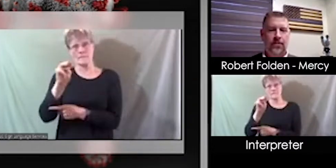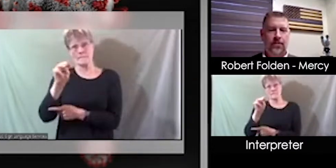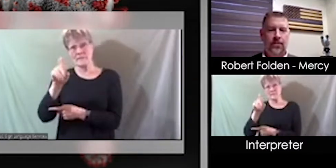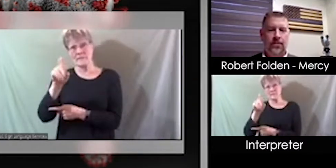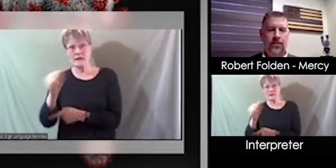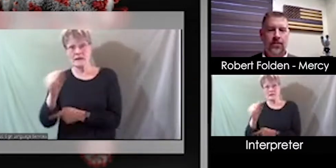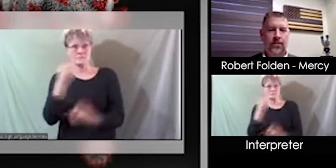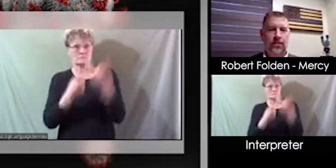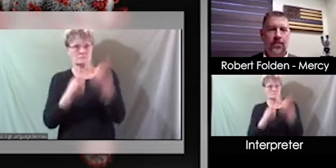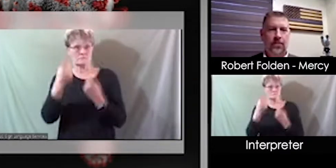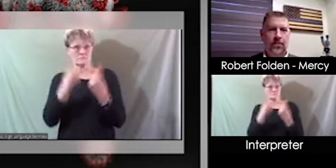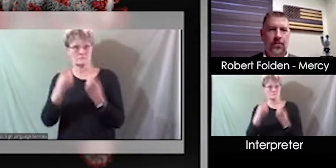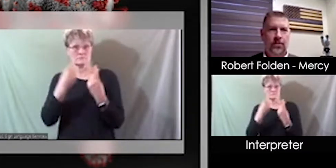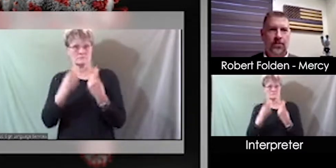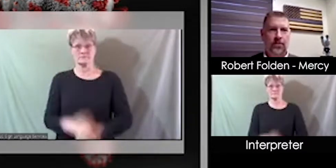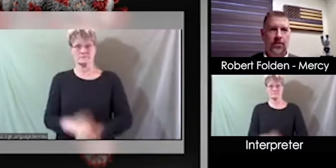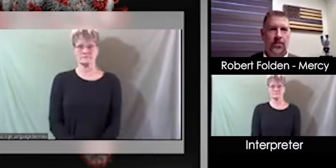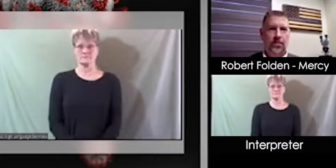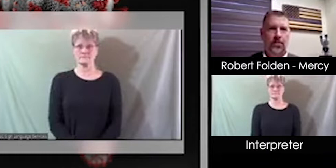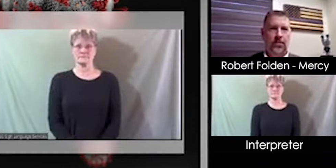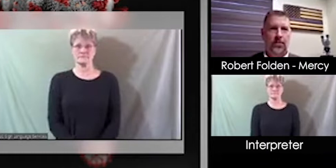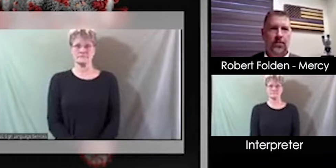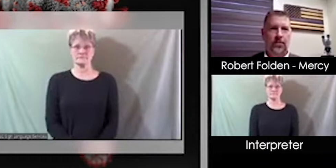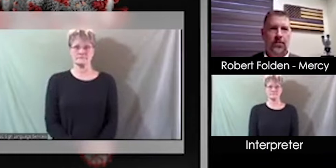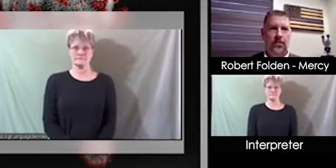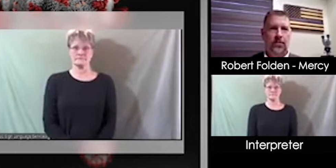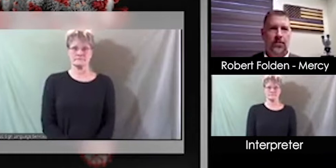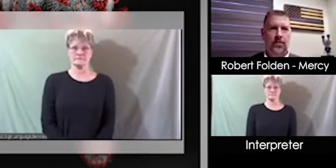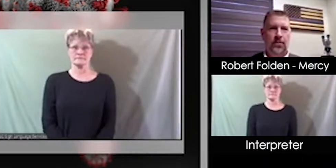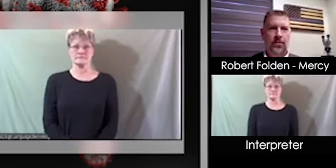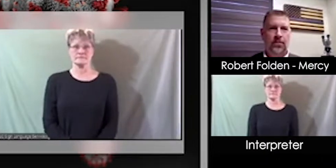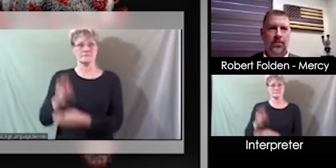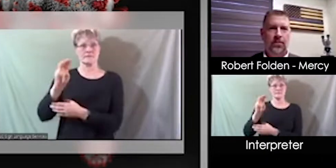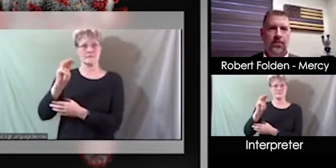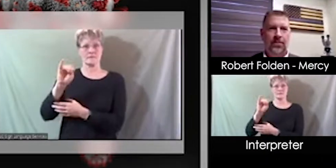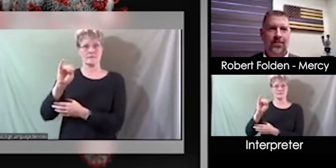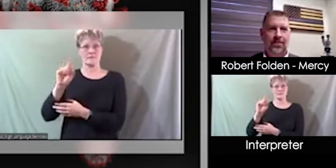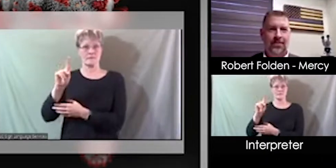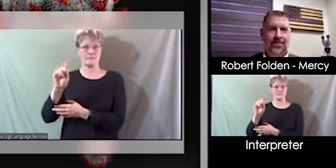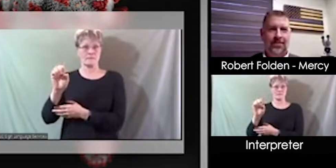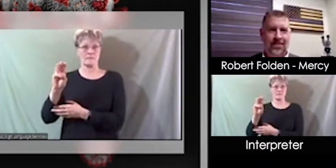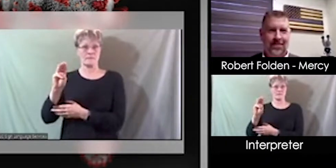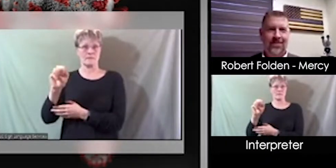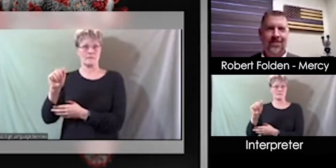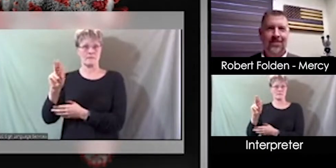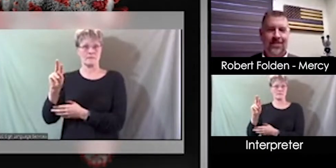Well I'll jump in. Good morning, and maybe